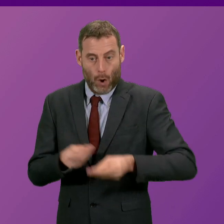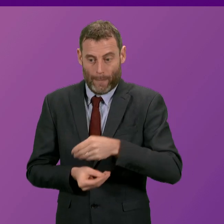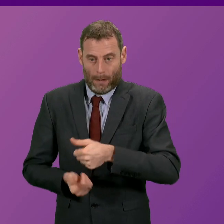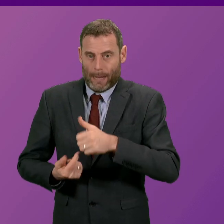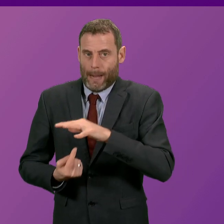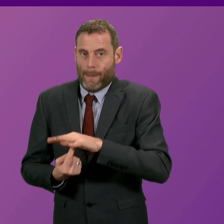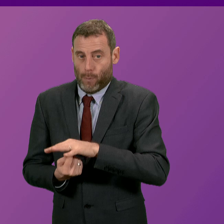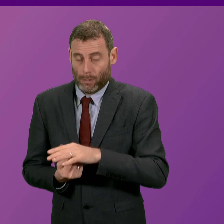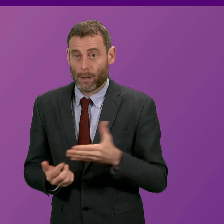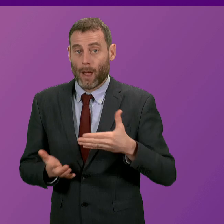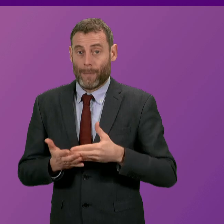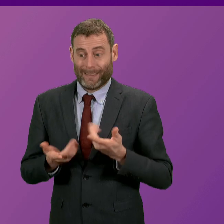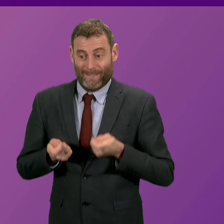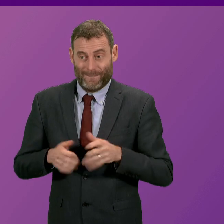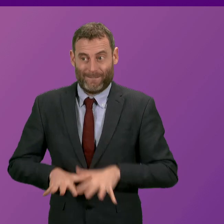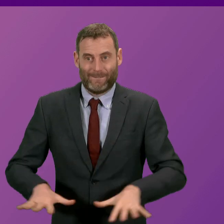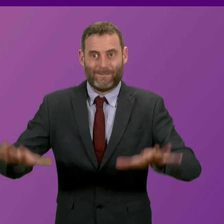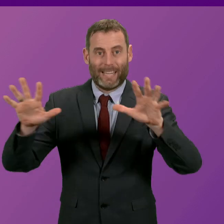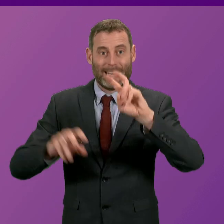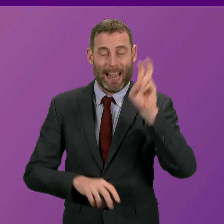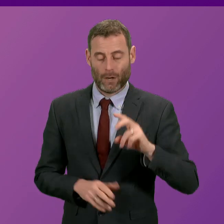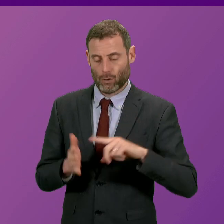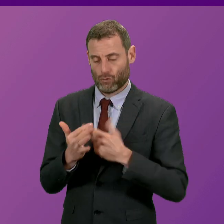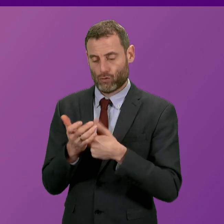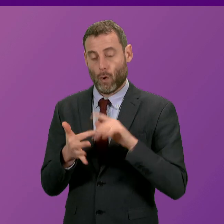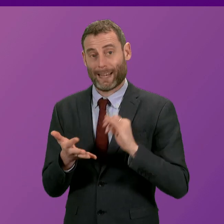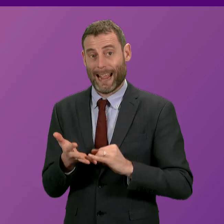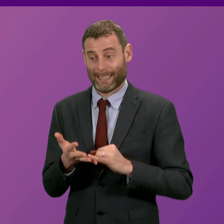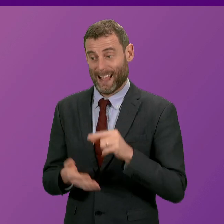Scotland’s energy grid. Torness has been Scotland’s most productive clean energy asset,